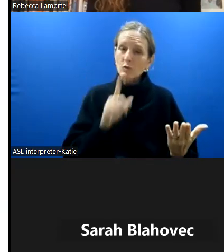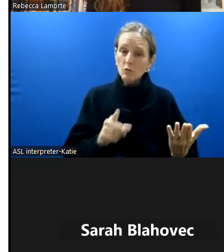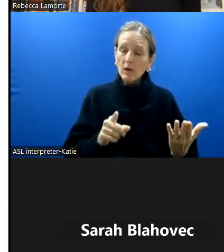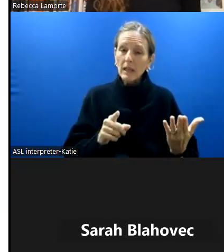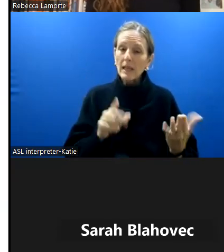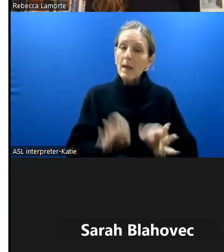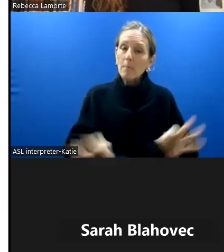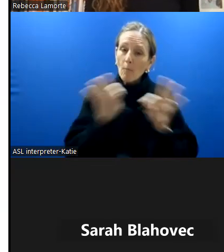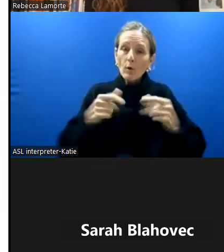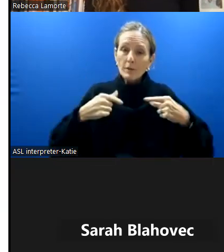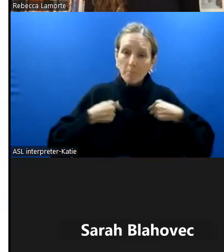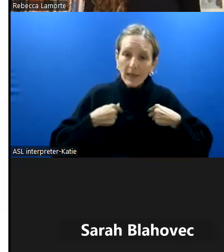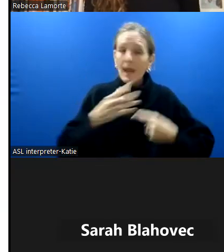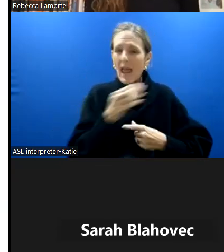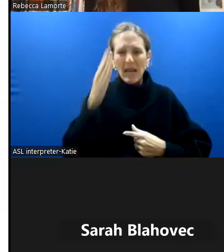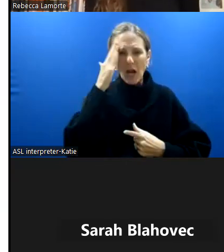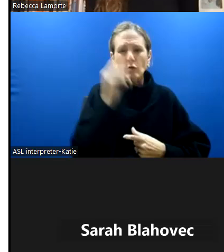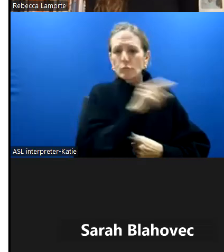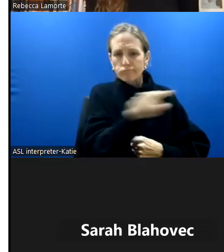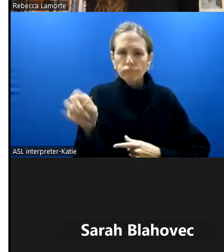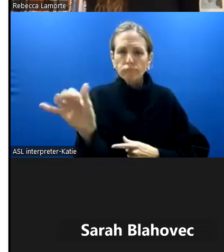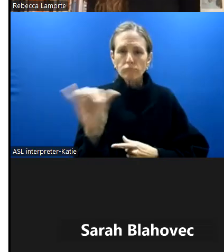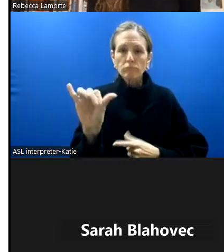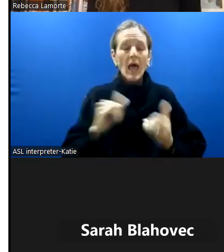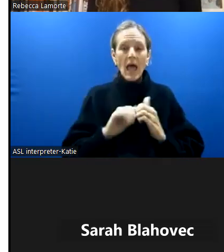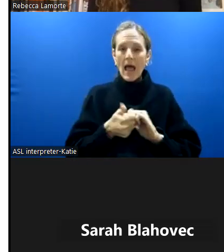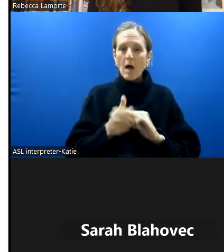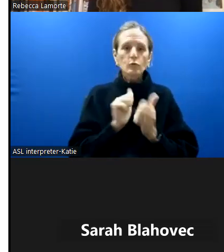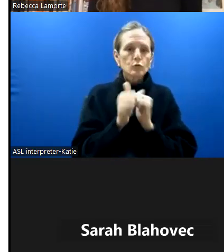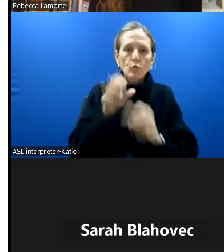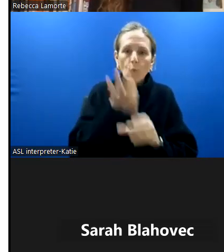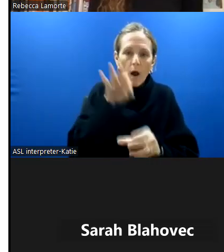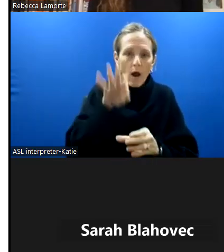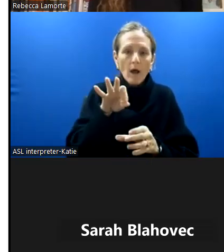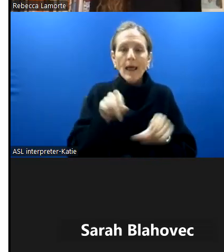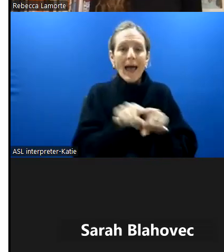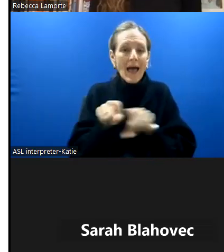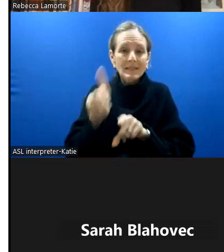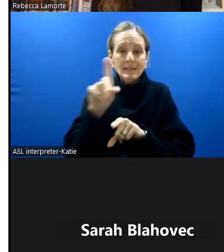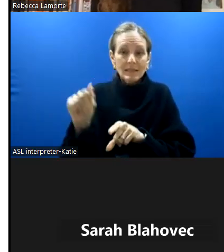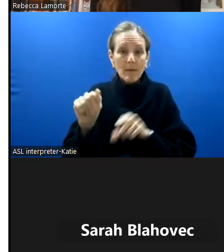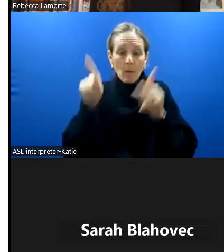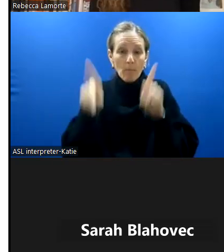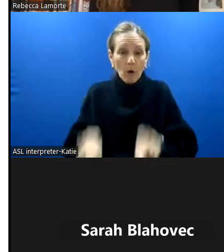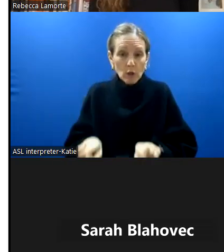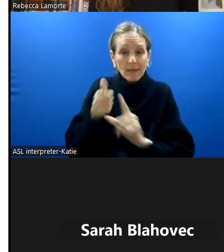How to run for office as a disabled person, how to craft a campaign rooted in disability rights,